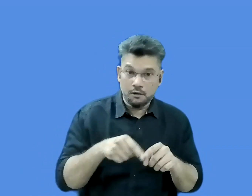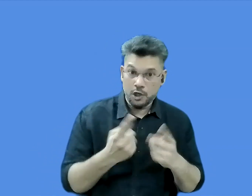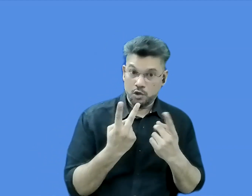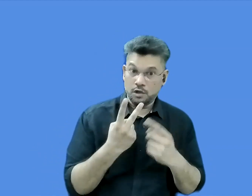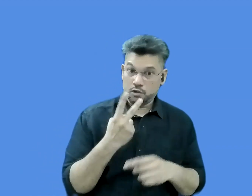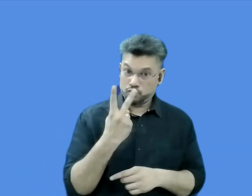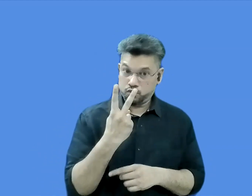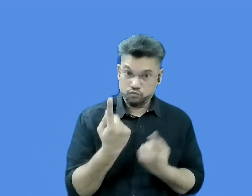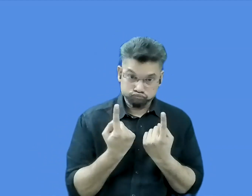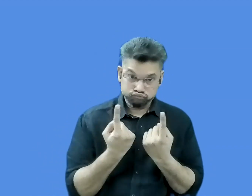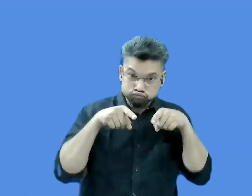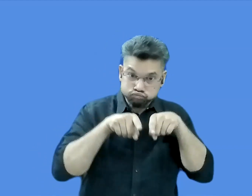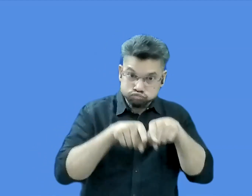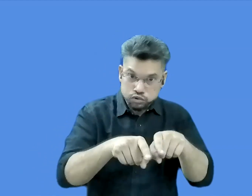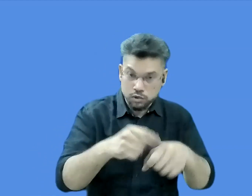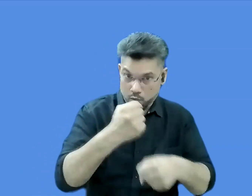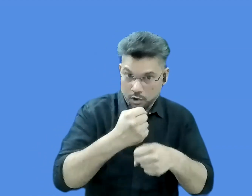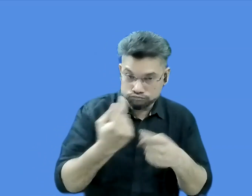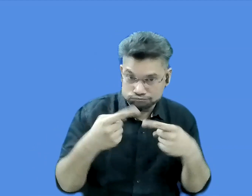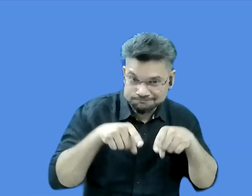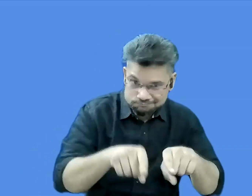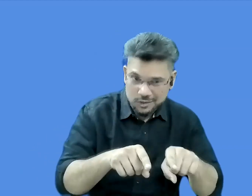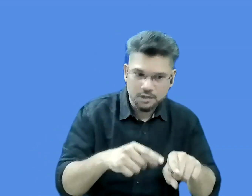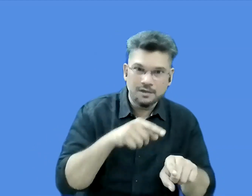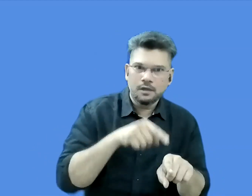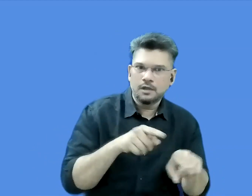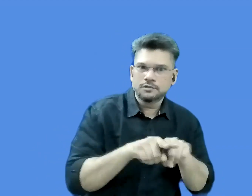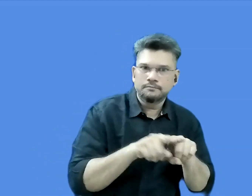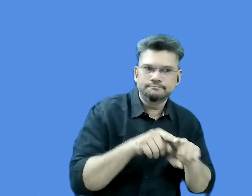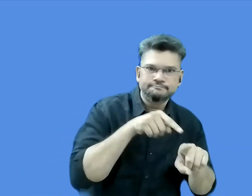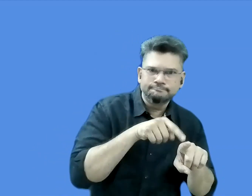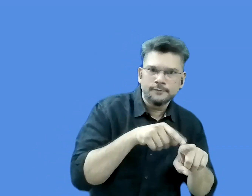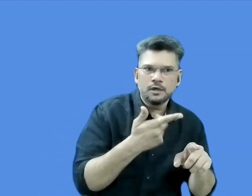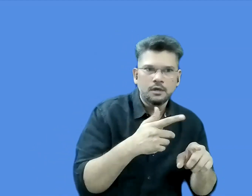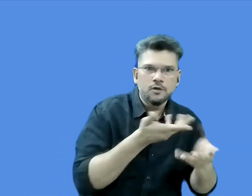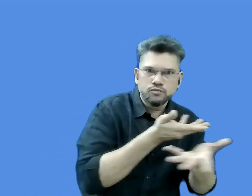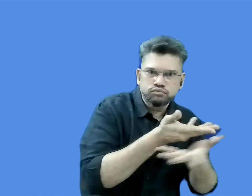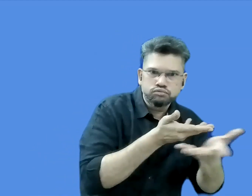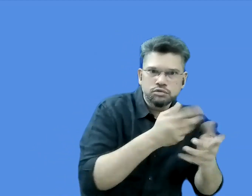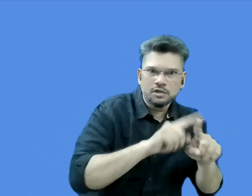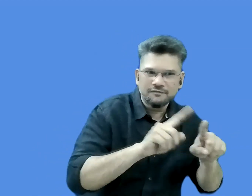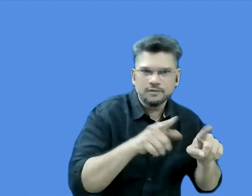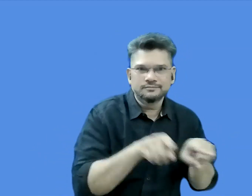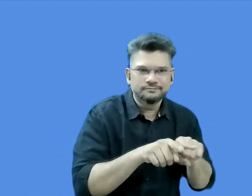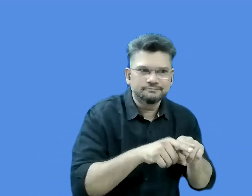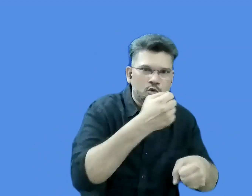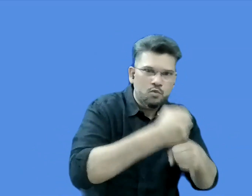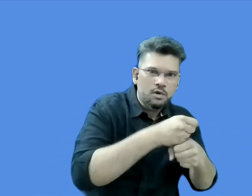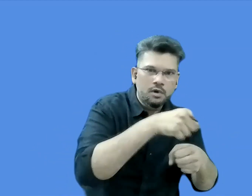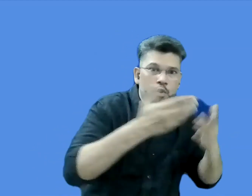actor in this consultation process. The consultation process actually has some interactive approach itself, it means that